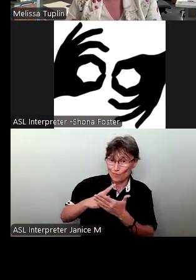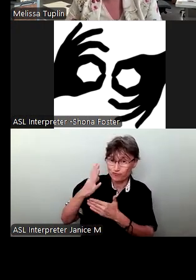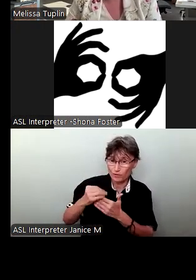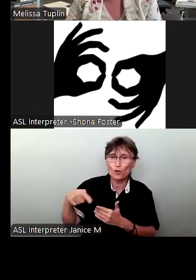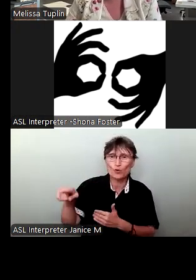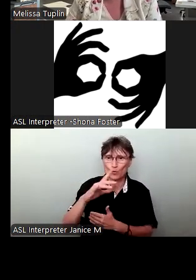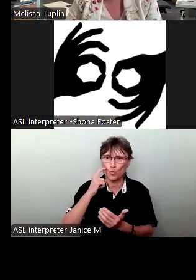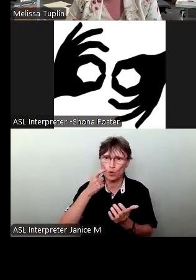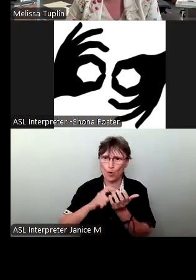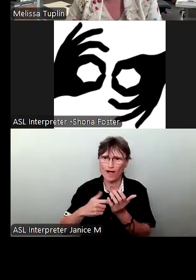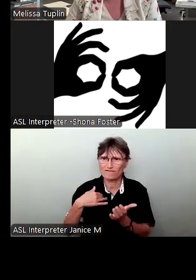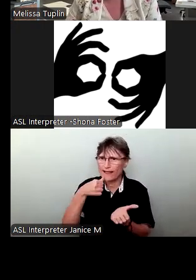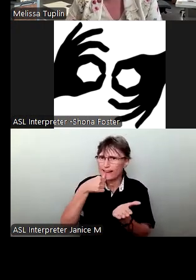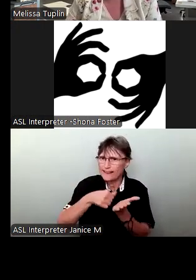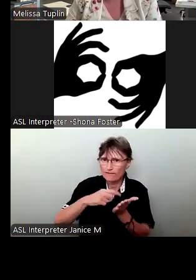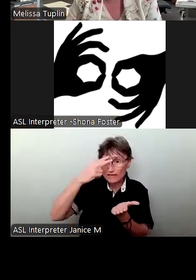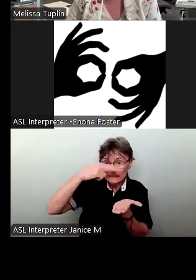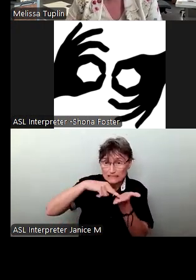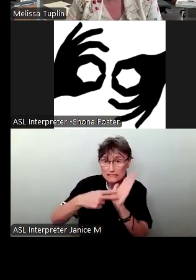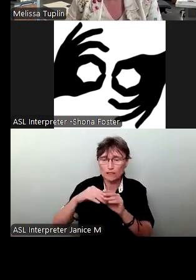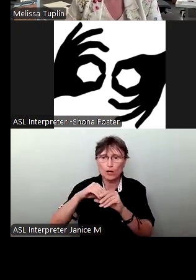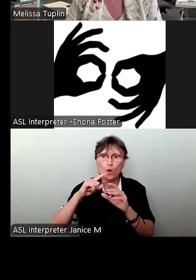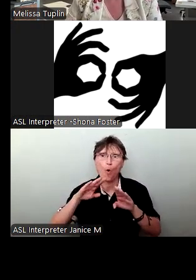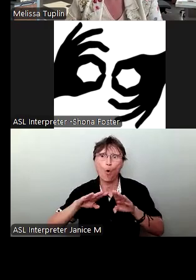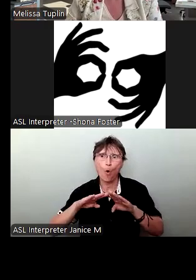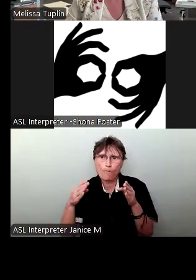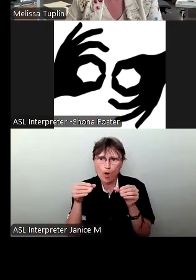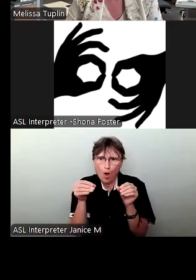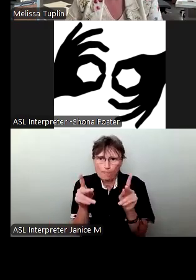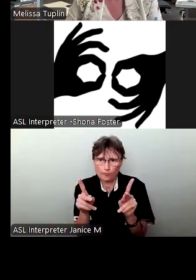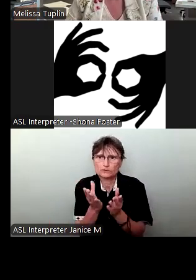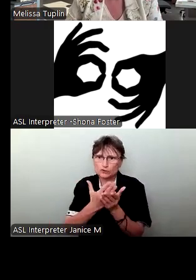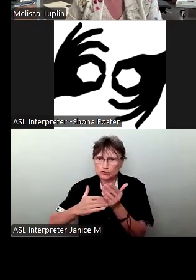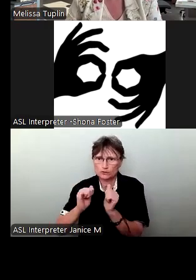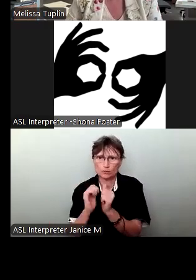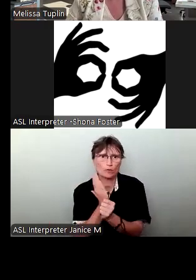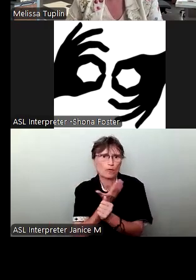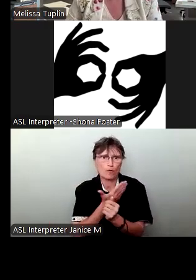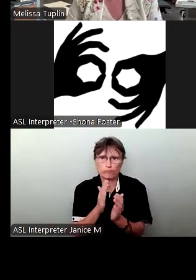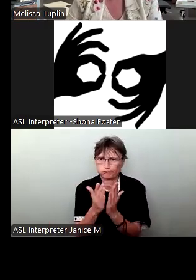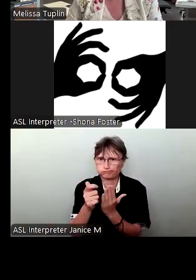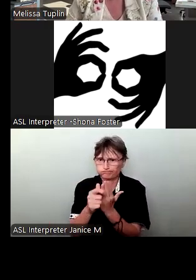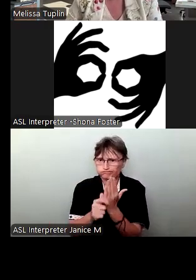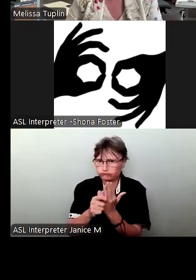Intent in the Open Opportunities section. So this will ask you a few short questions about